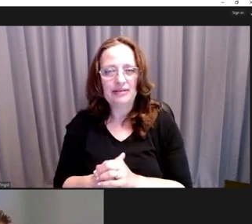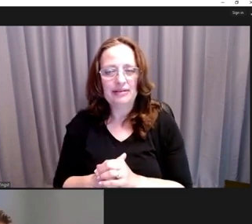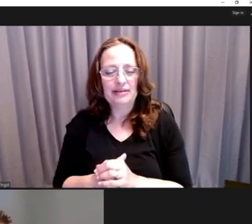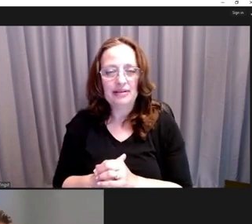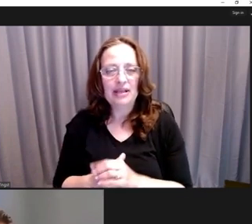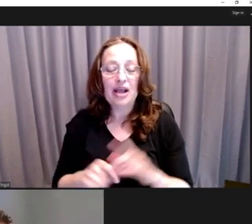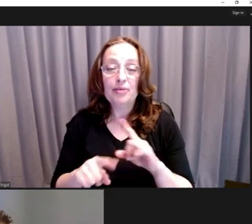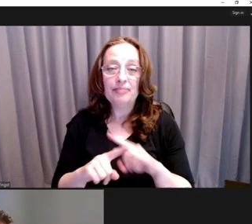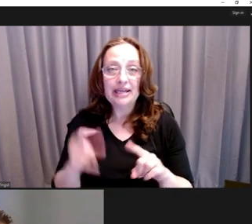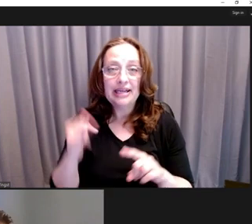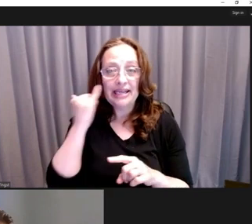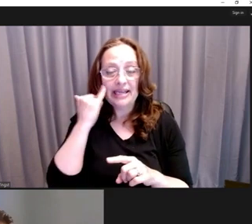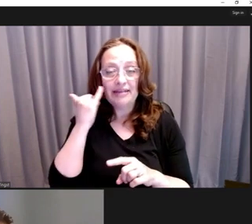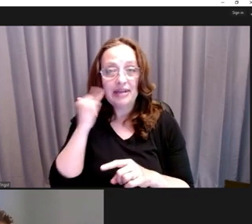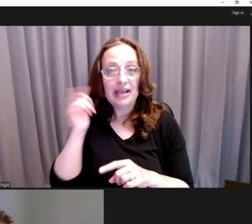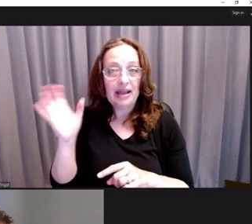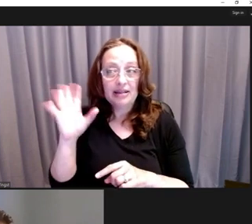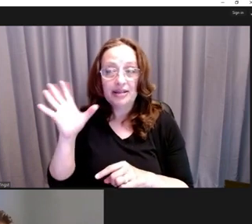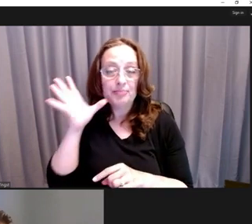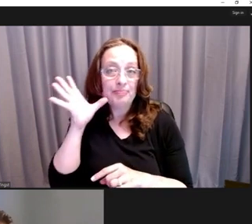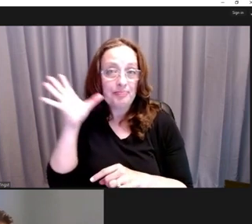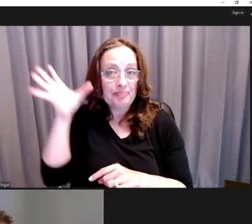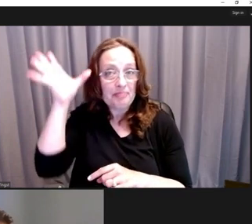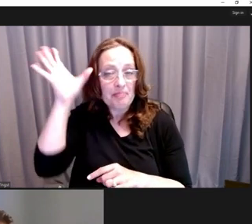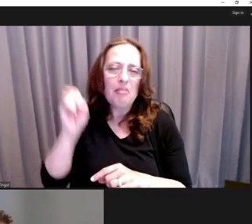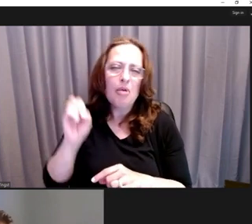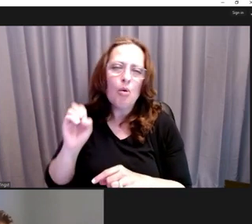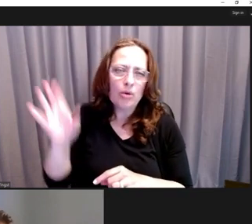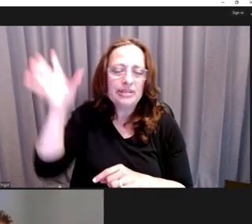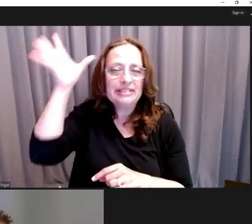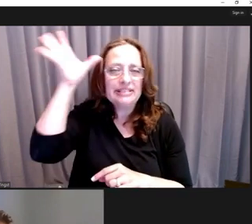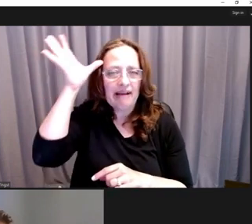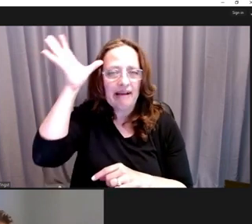or even just they themselves have the recessive condition... You might feel